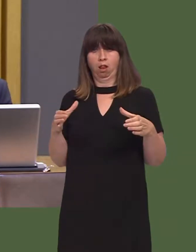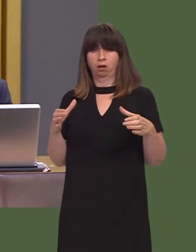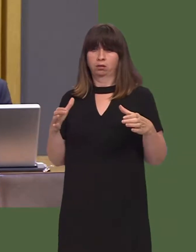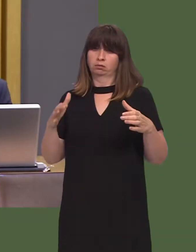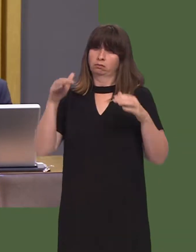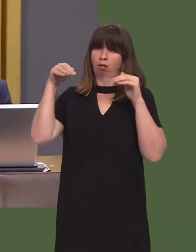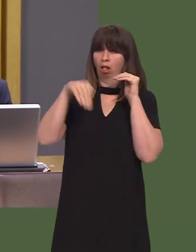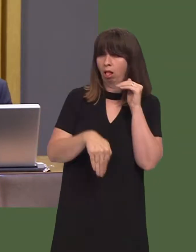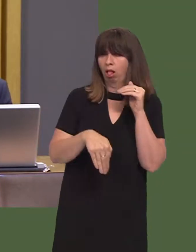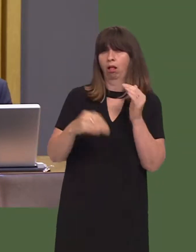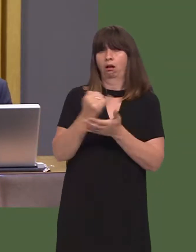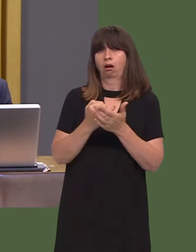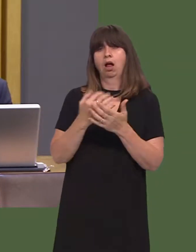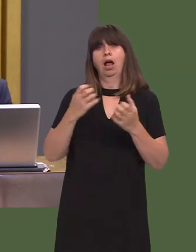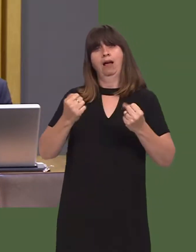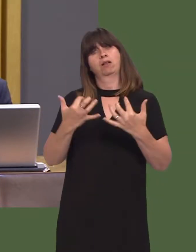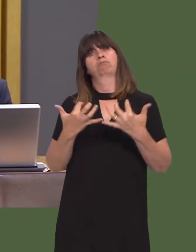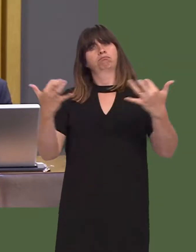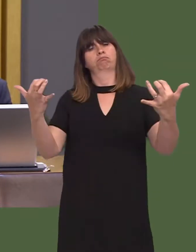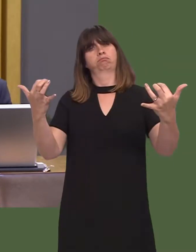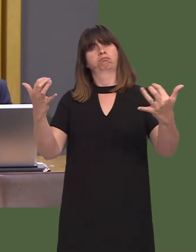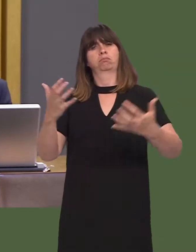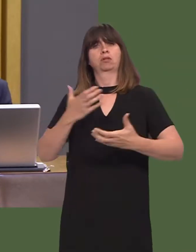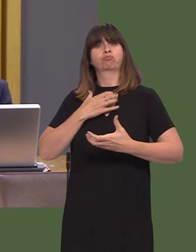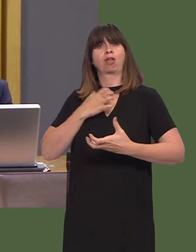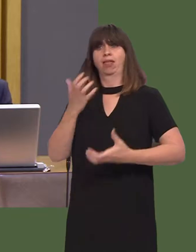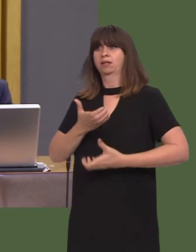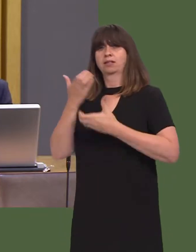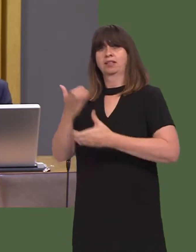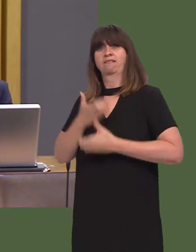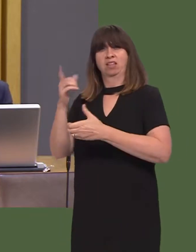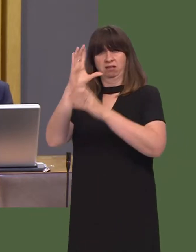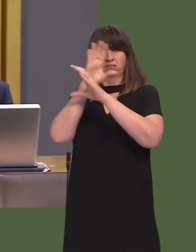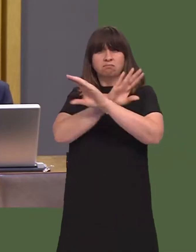standing up in a prize-giving ceremony in that school, when their heads were down, and